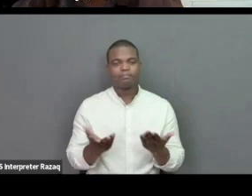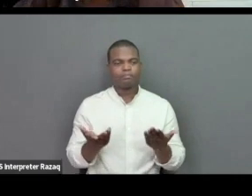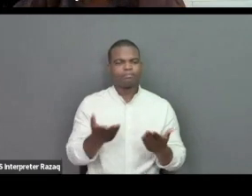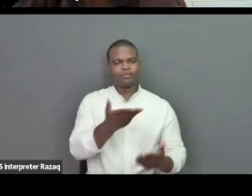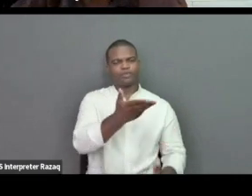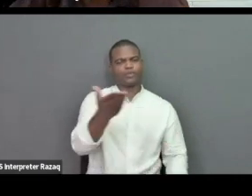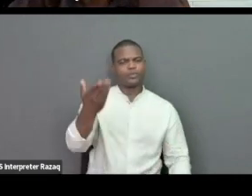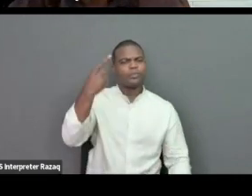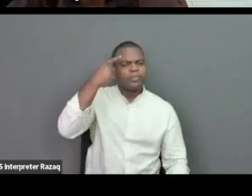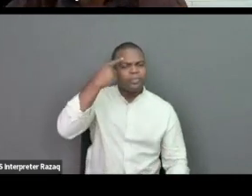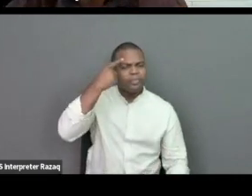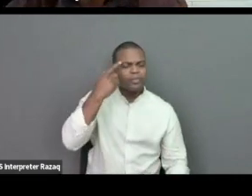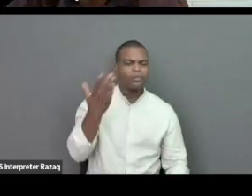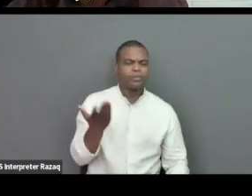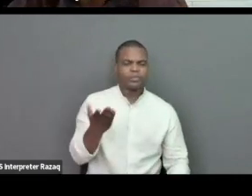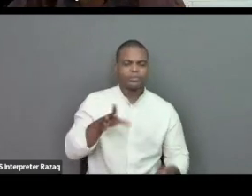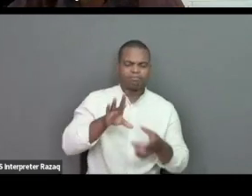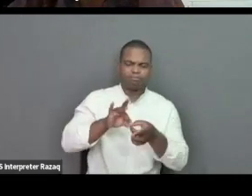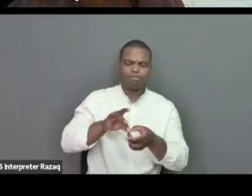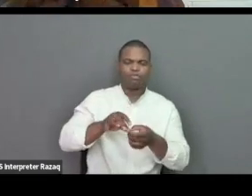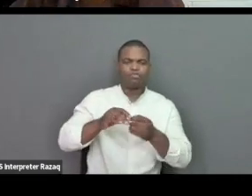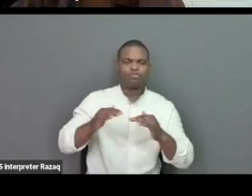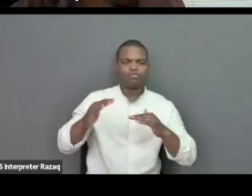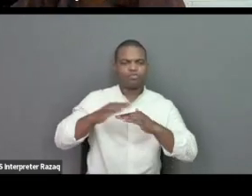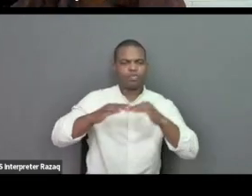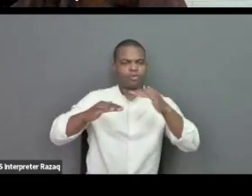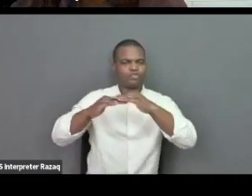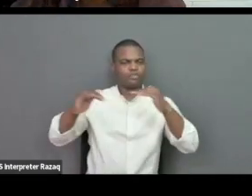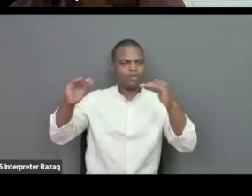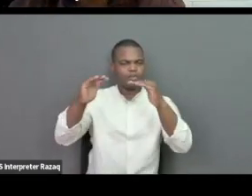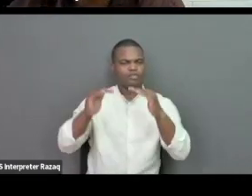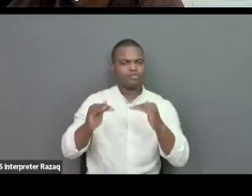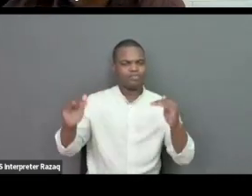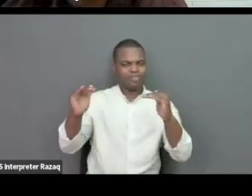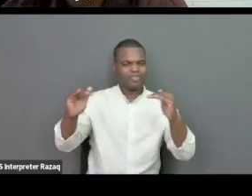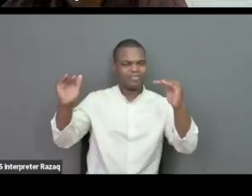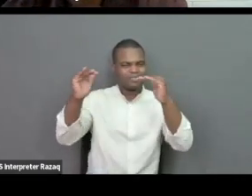content of the curriculum, as we share it here. Of course,